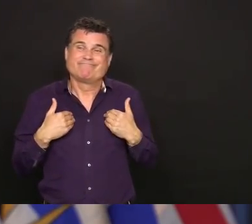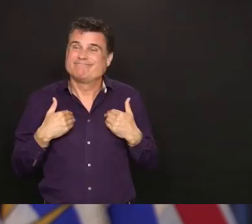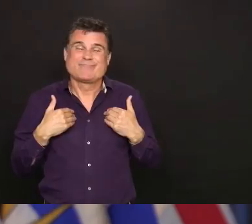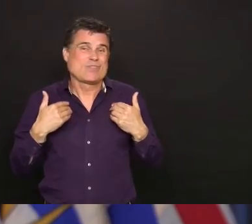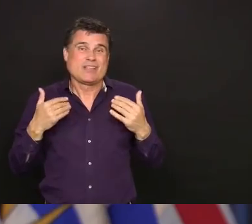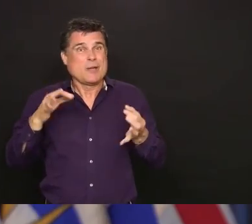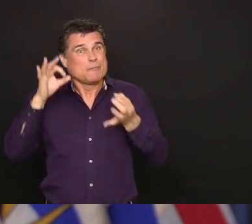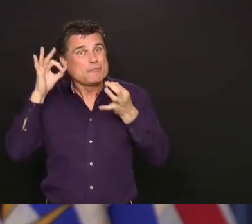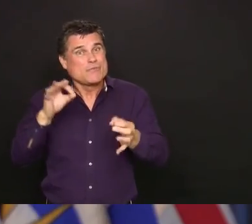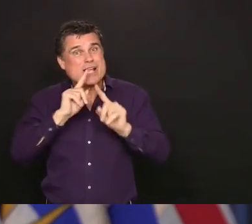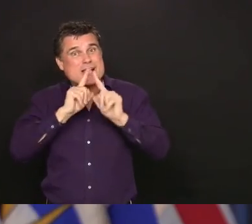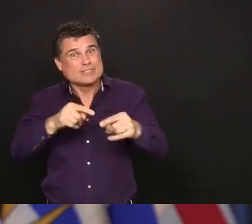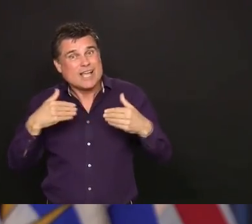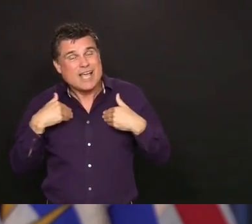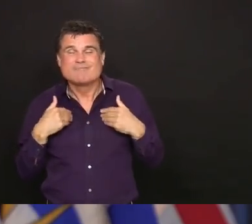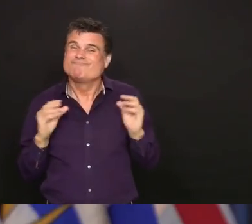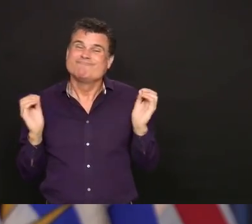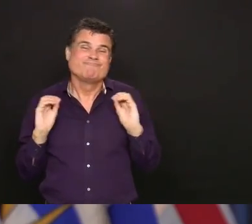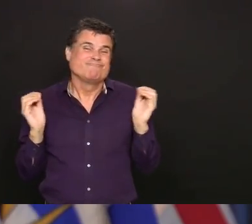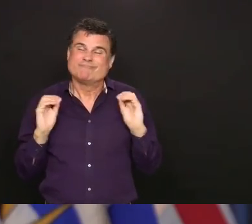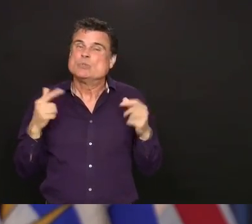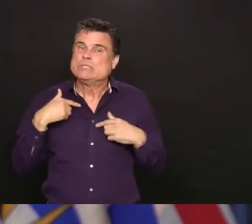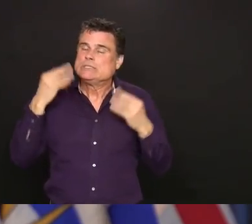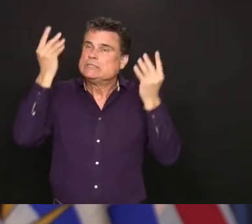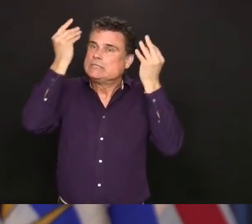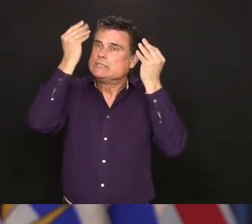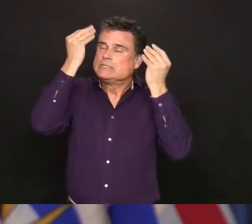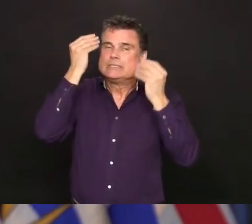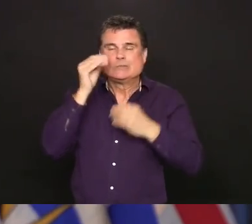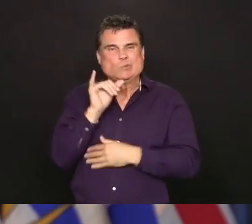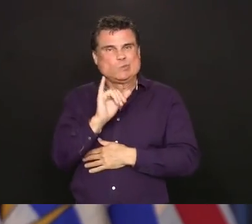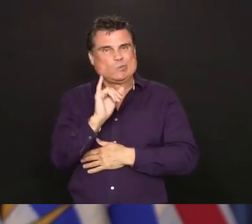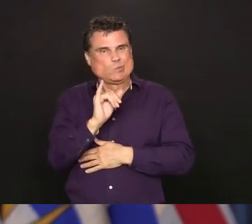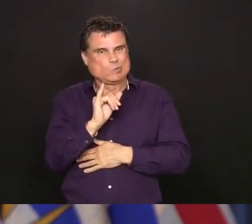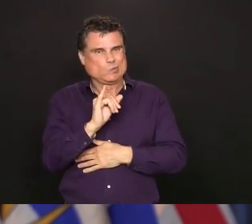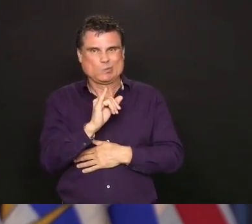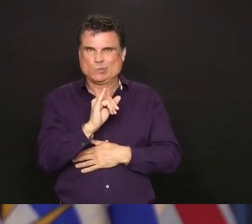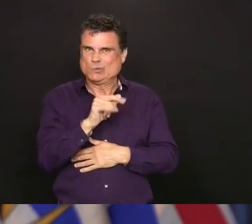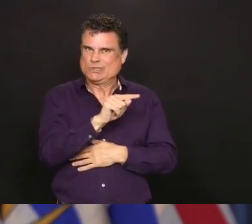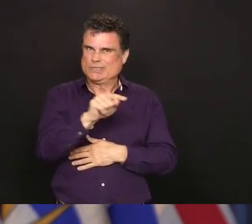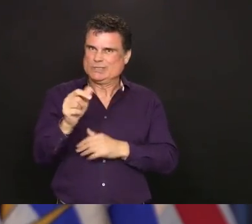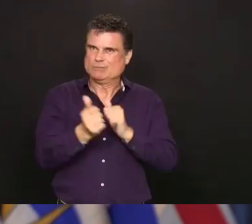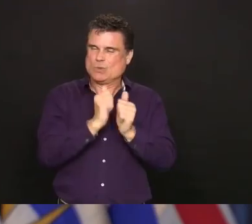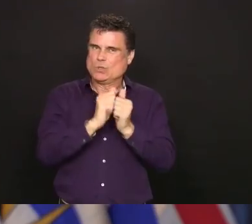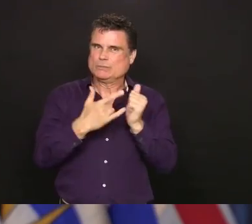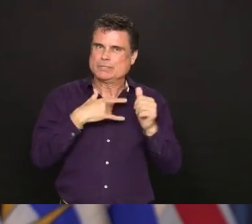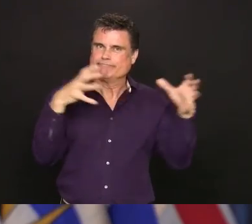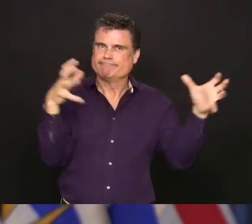I do think think, and it's one of the things we're looking at. I think it's really important.